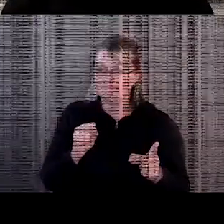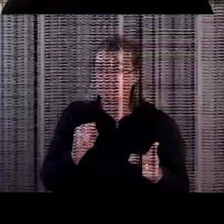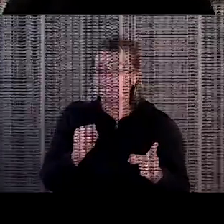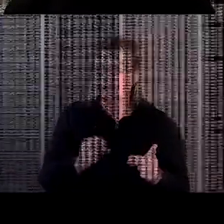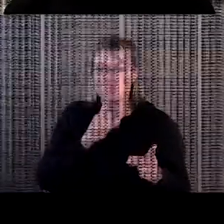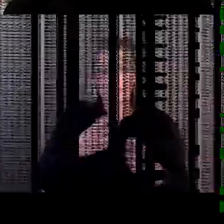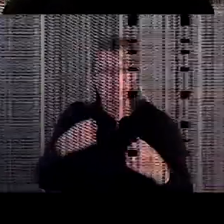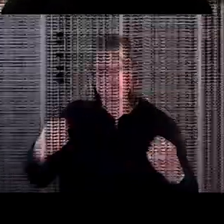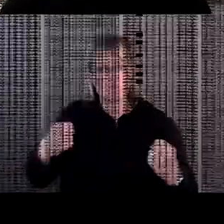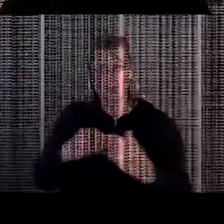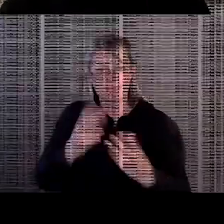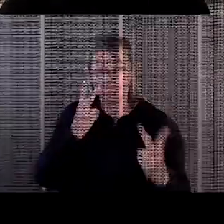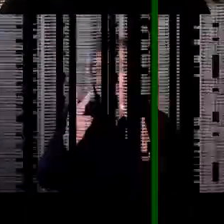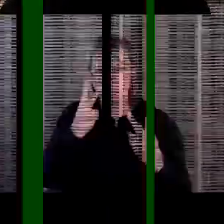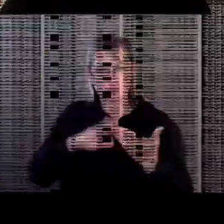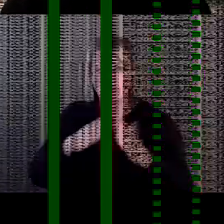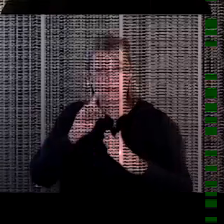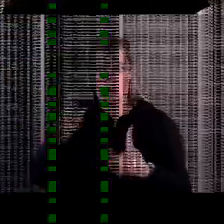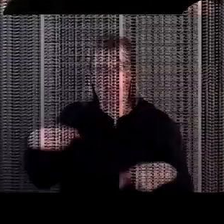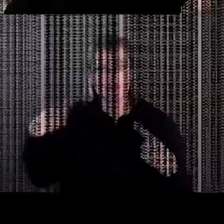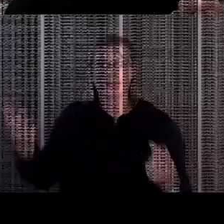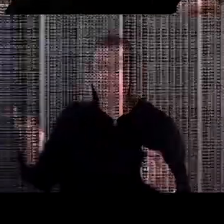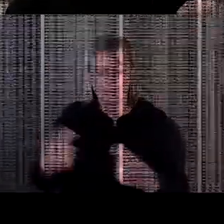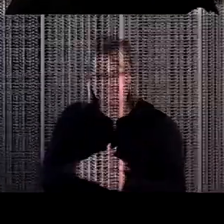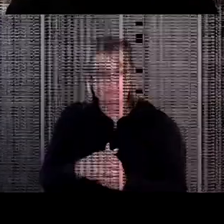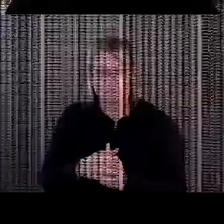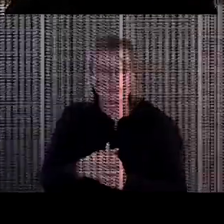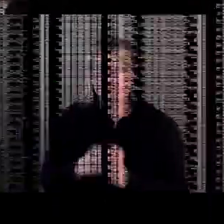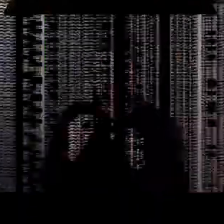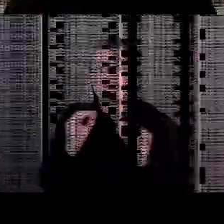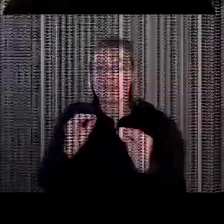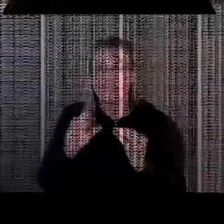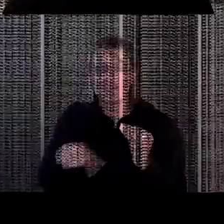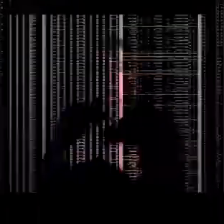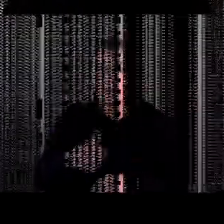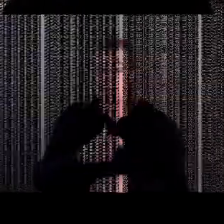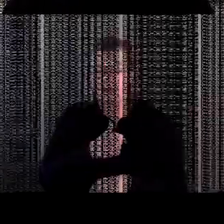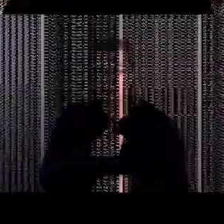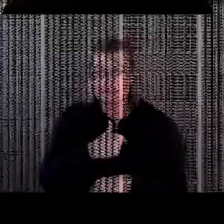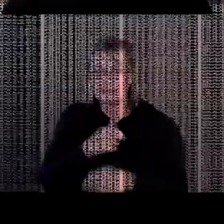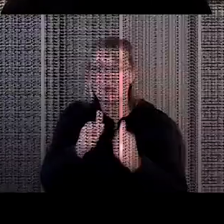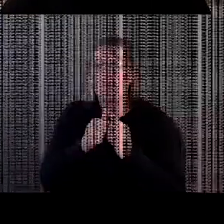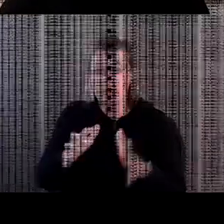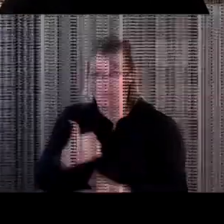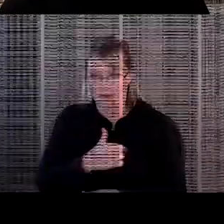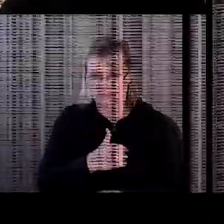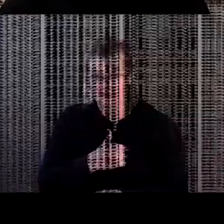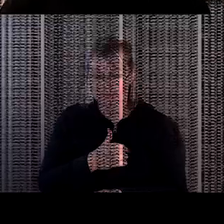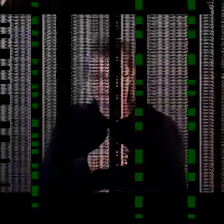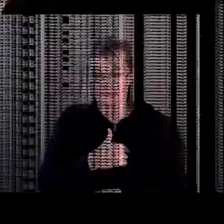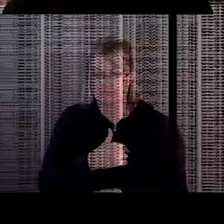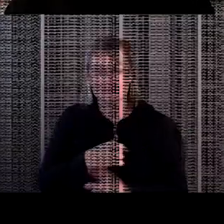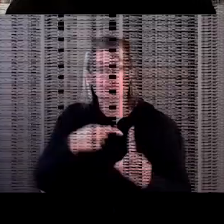in the disability community for a long time. Nothing about us without us. This presentation